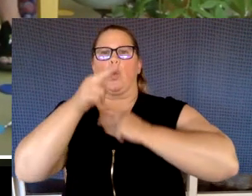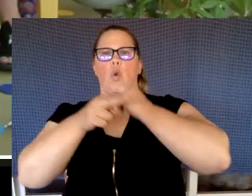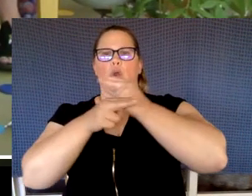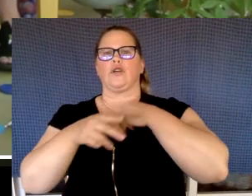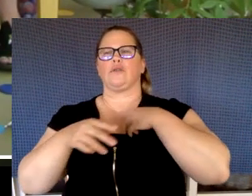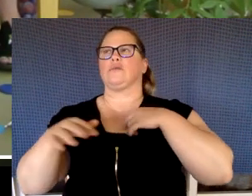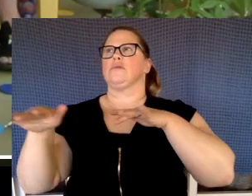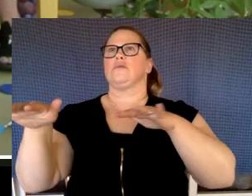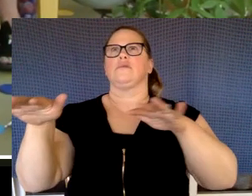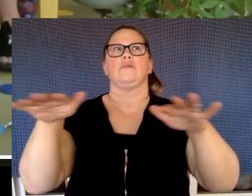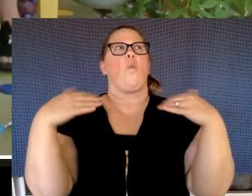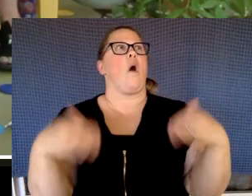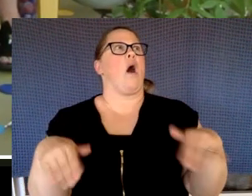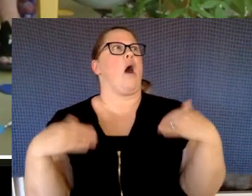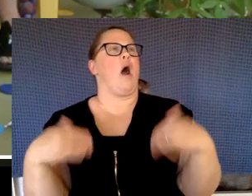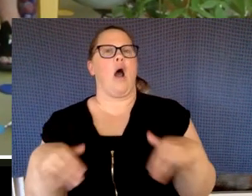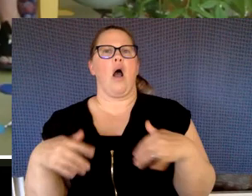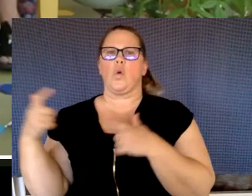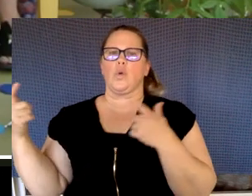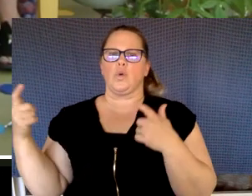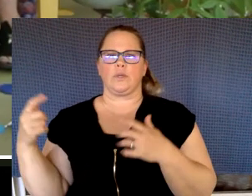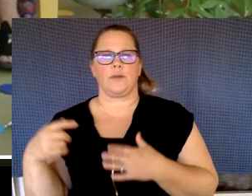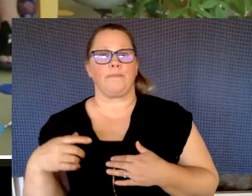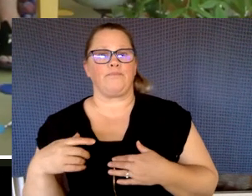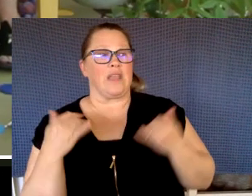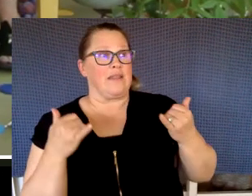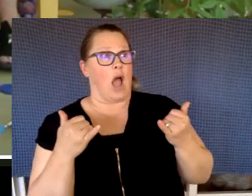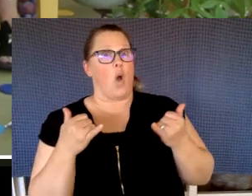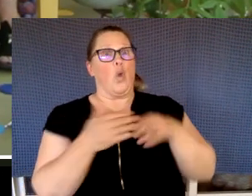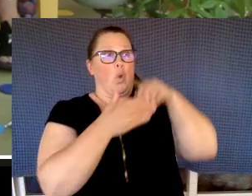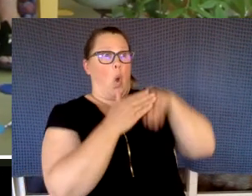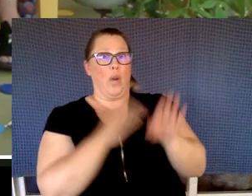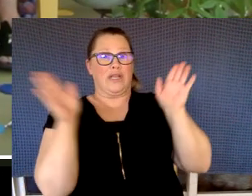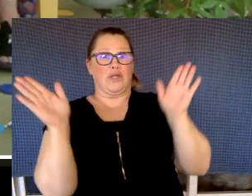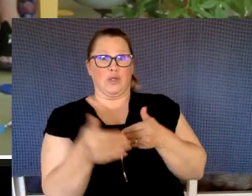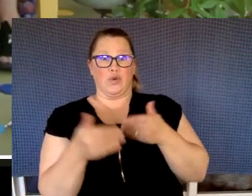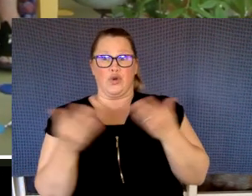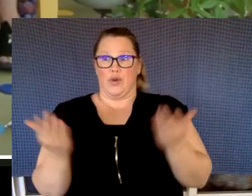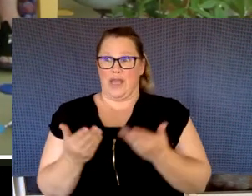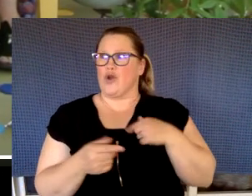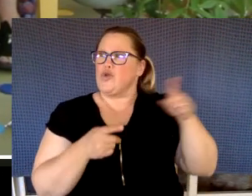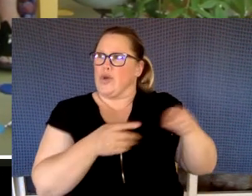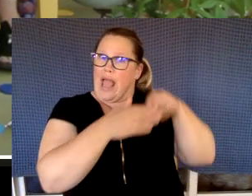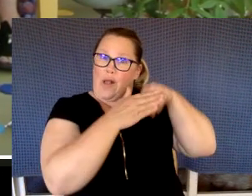picture you're allowed to put polka dots everywhere. Now boys and girls, we don't want you to go home and start sticking